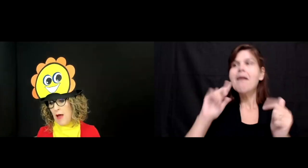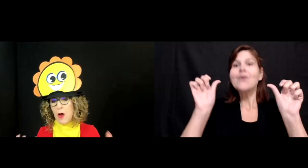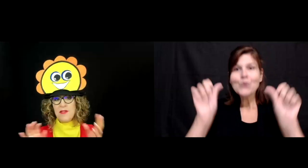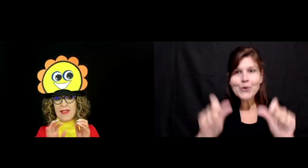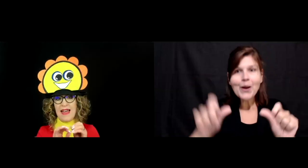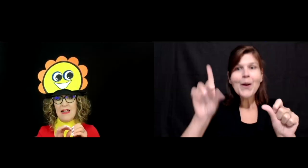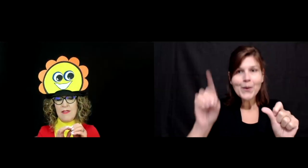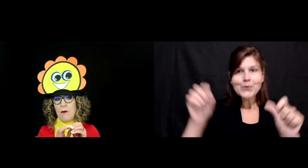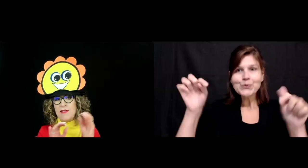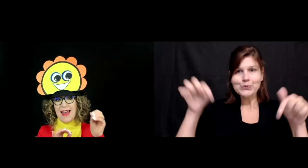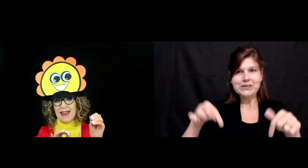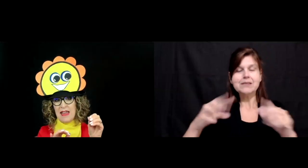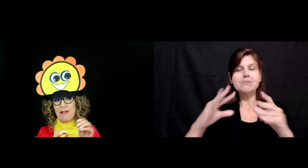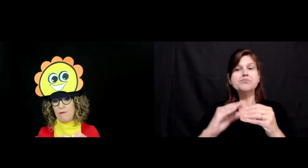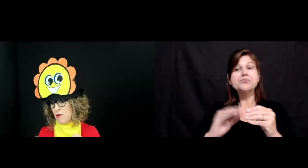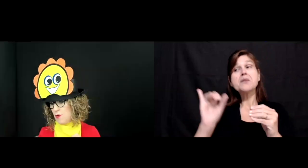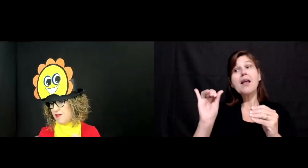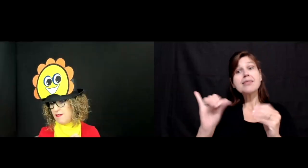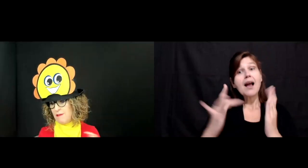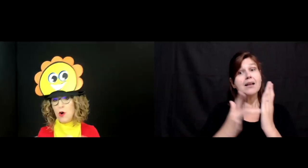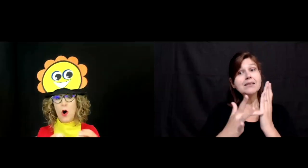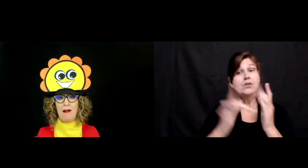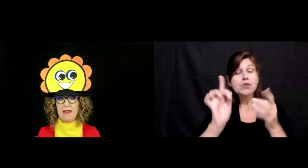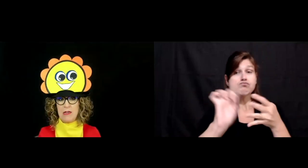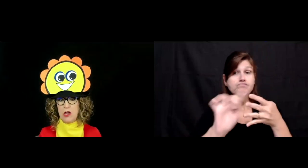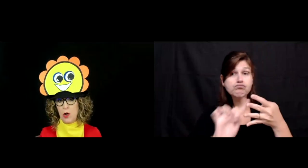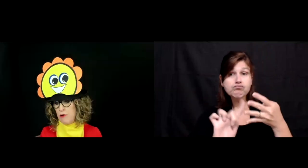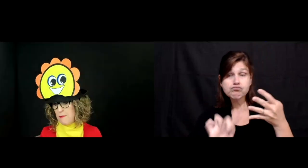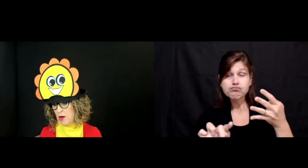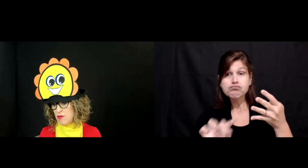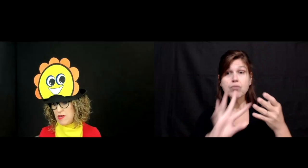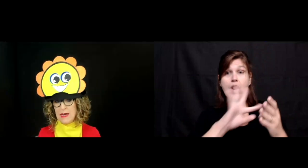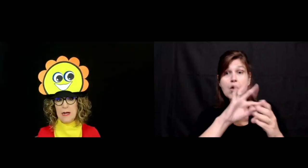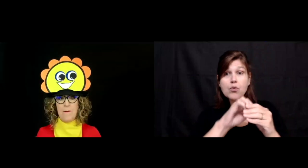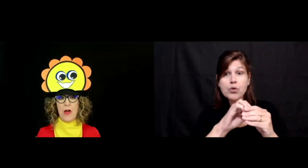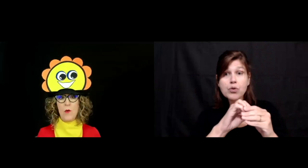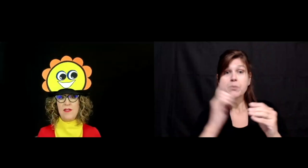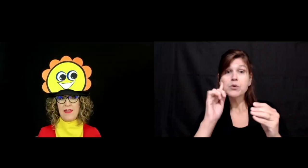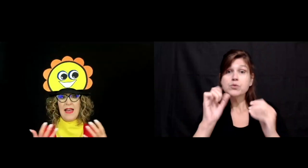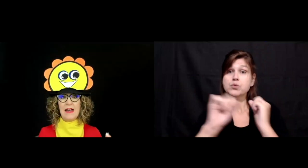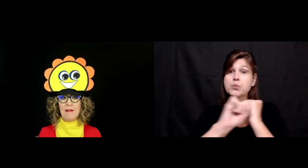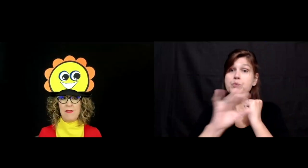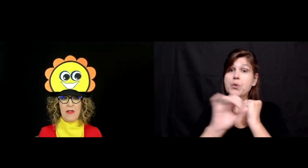And those skills, those techniques and resources, are incorporated to promote those skills